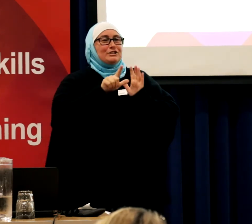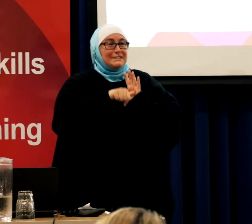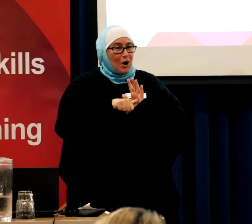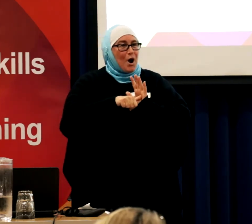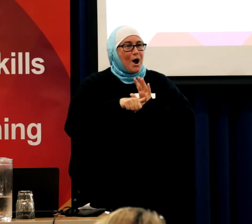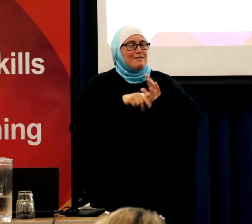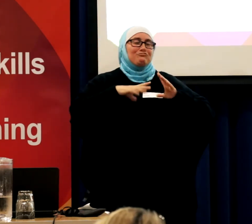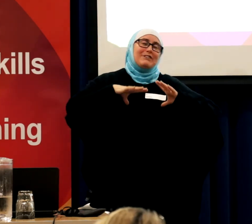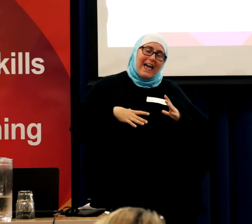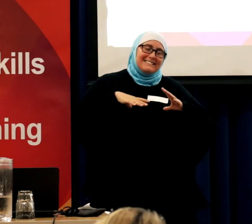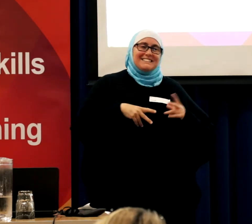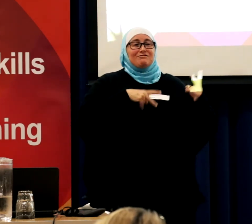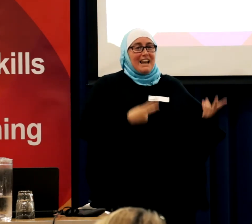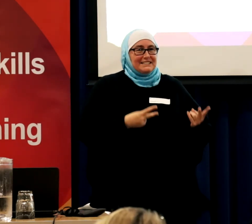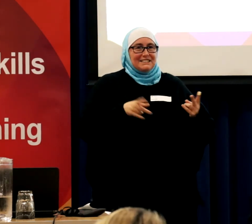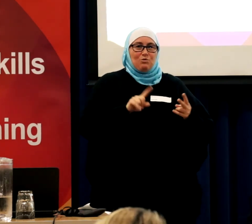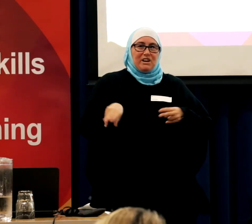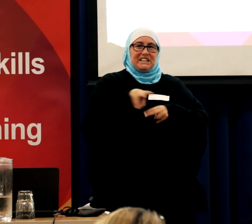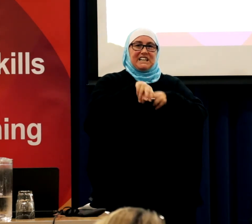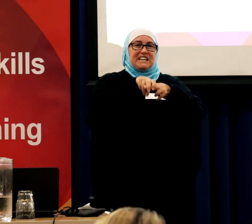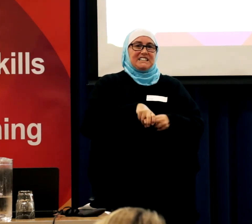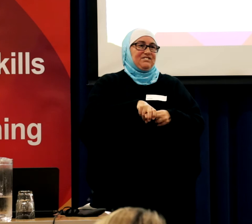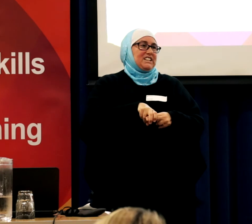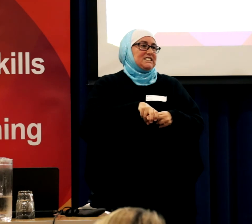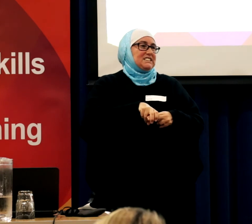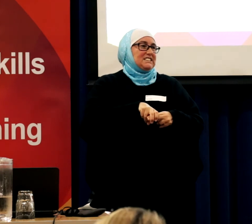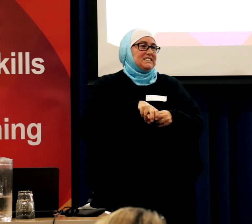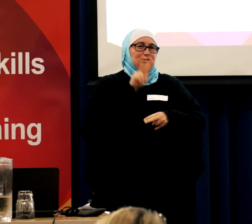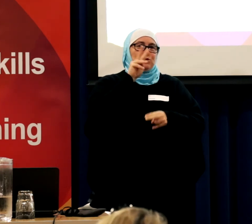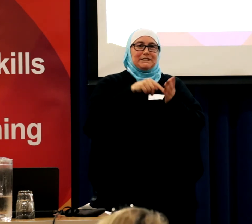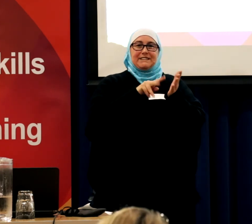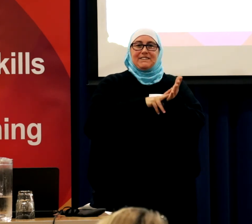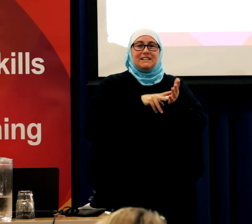My favourite time is when I’m resting, sitting,